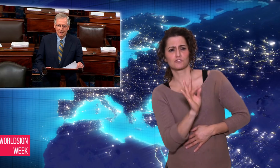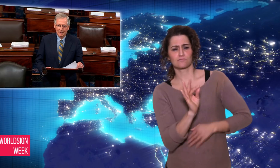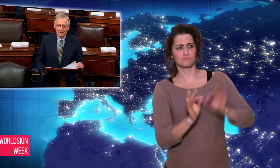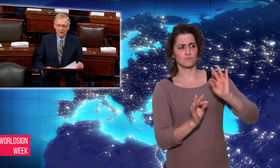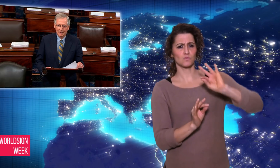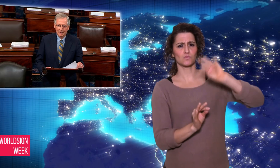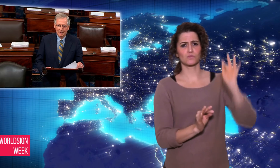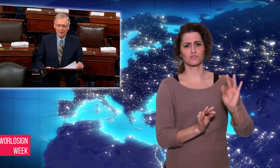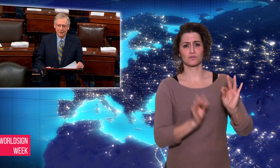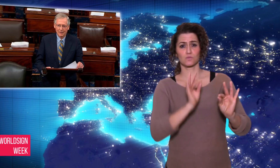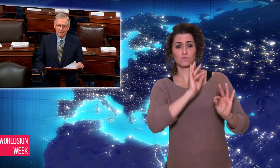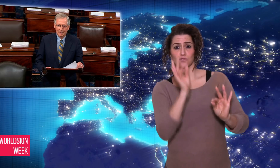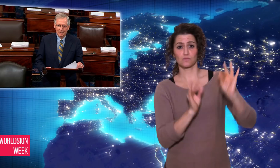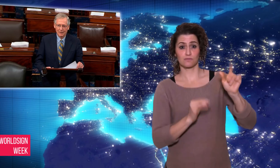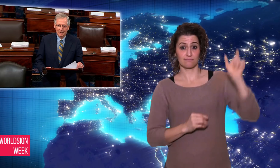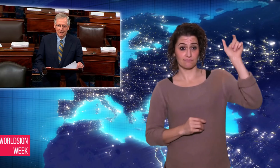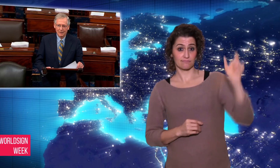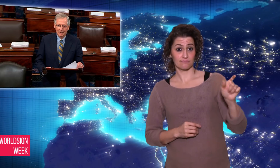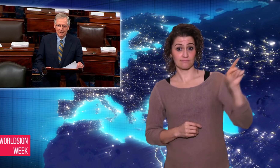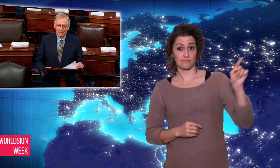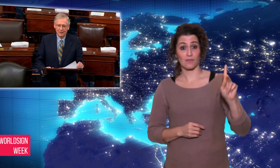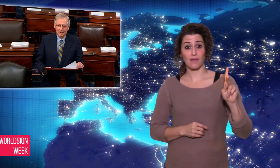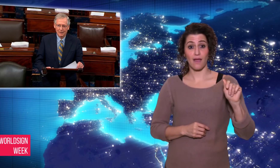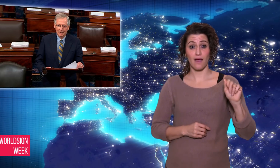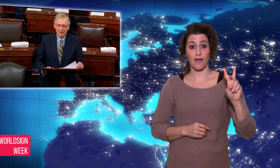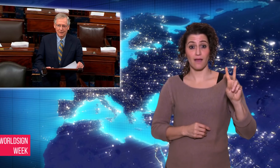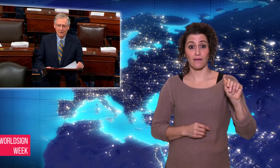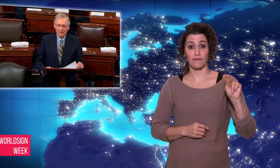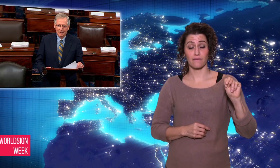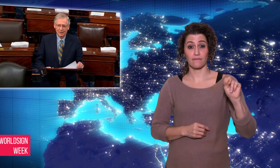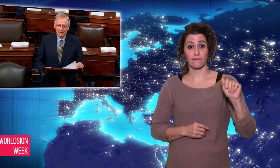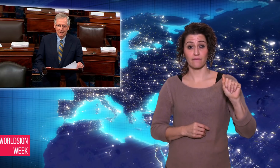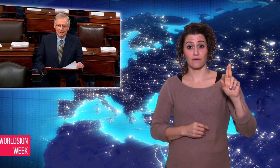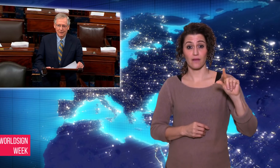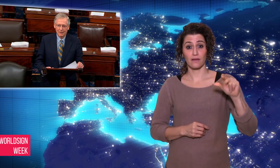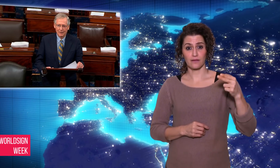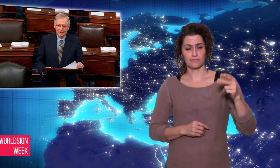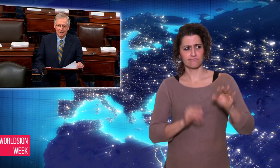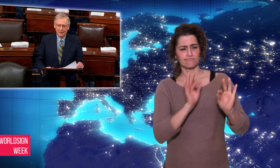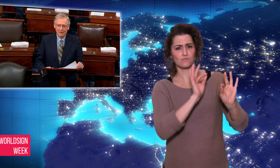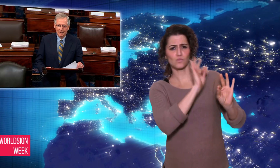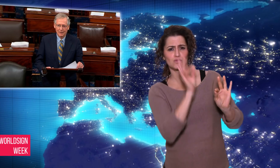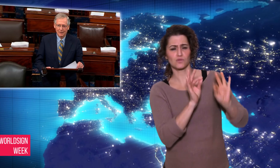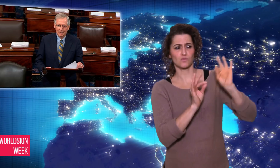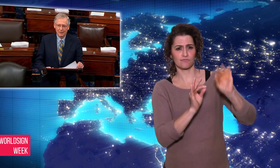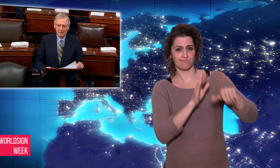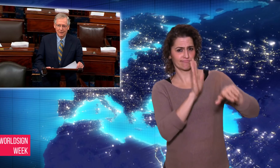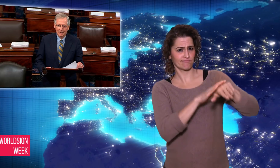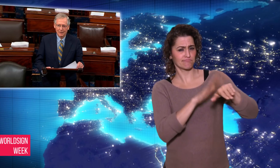Ford, a female professor had